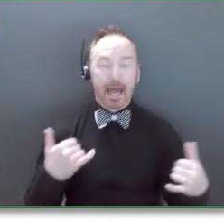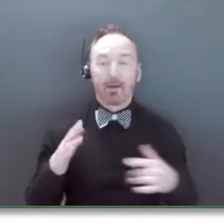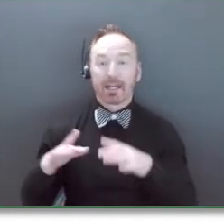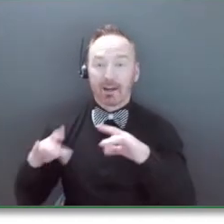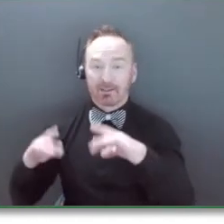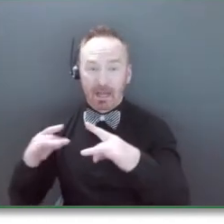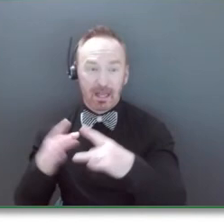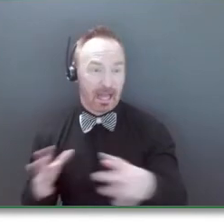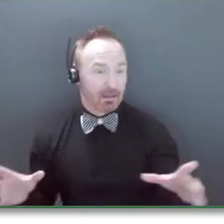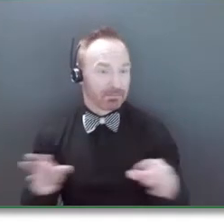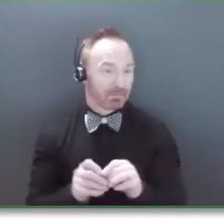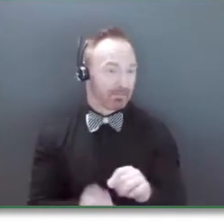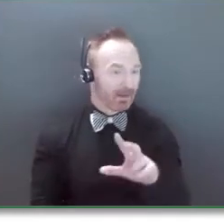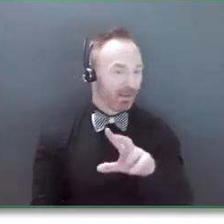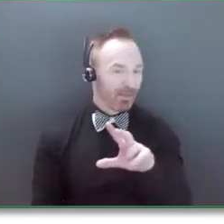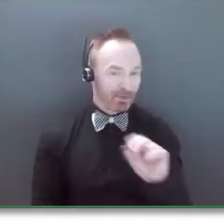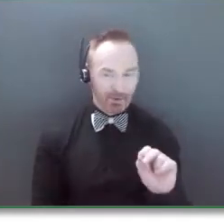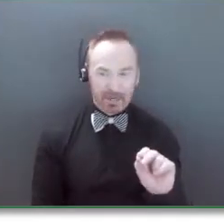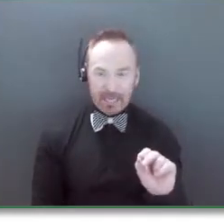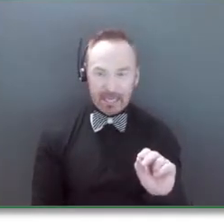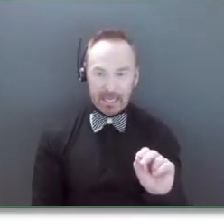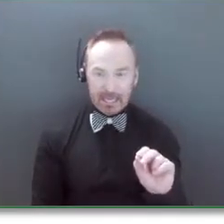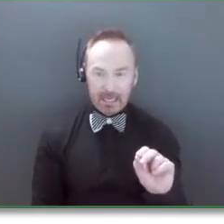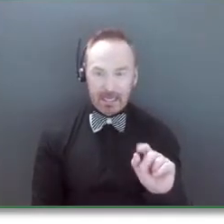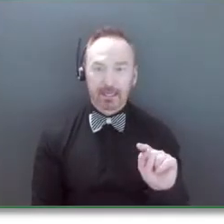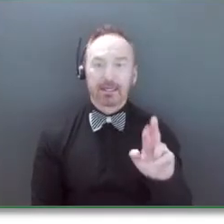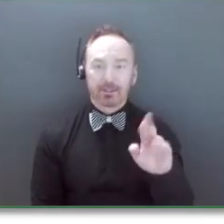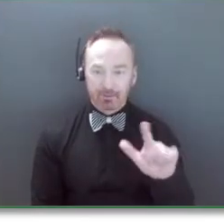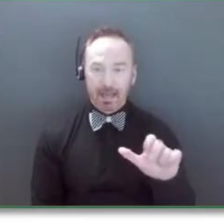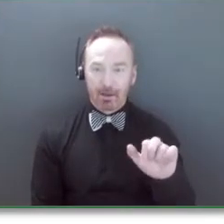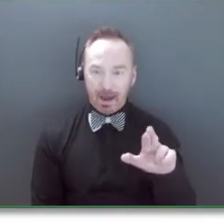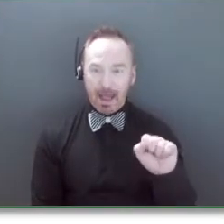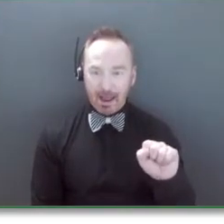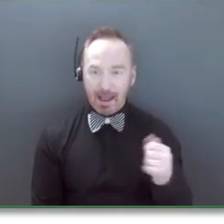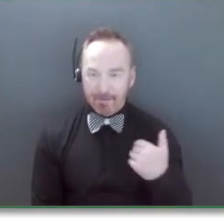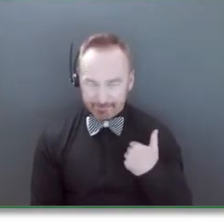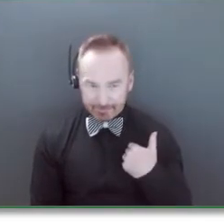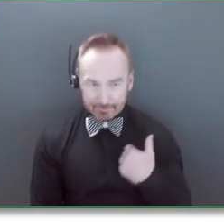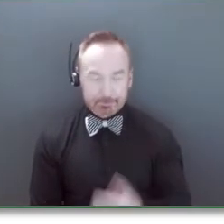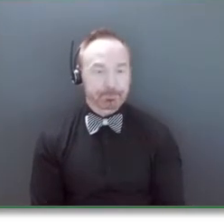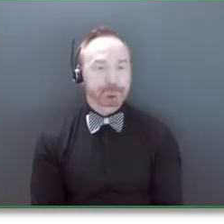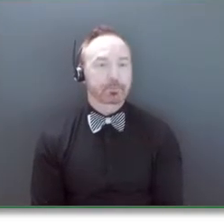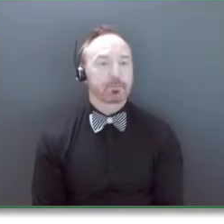Next next slide please. Basically a lot of the benefits that